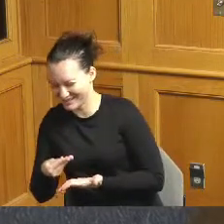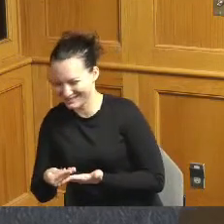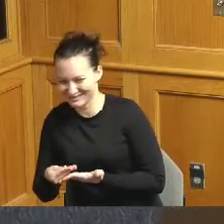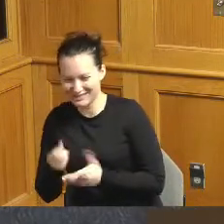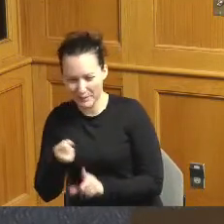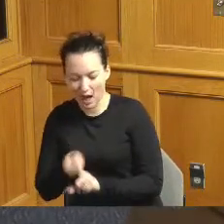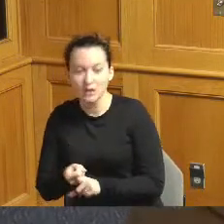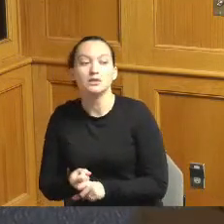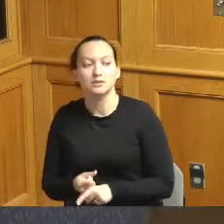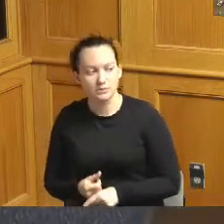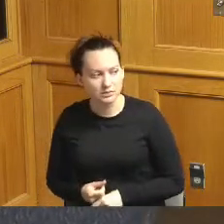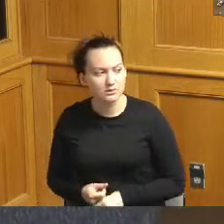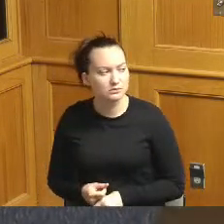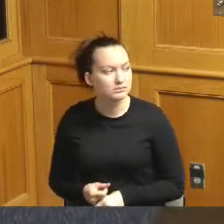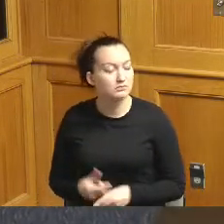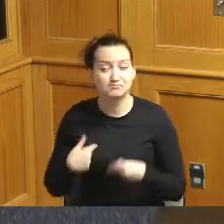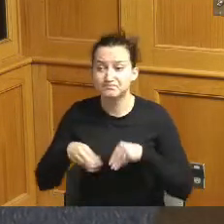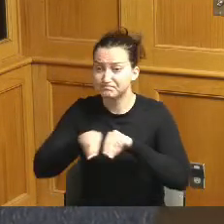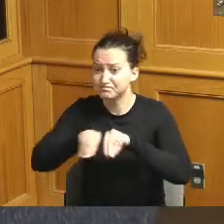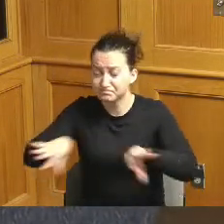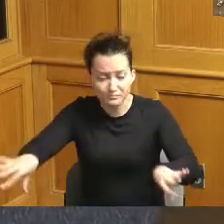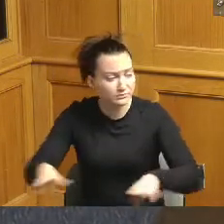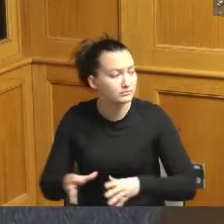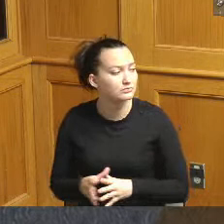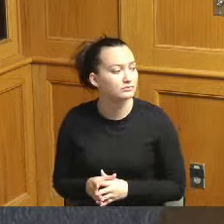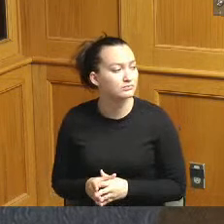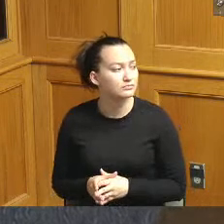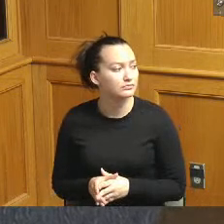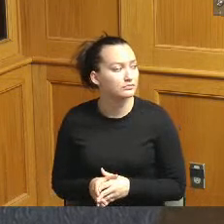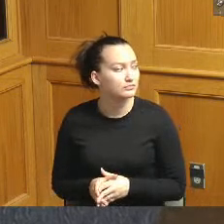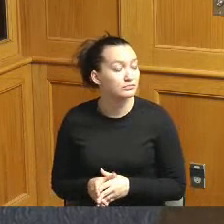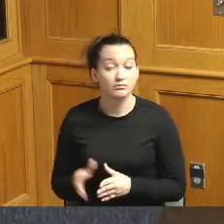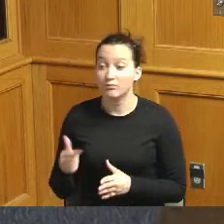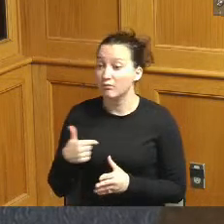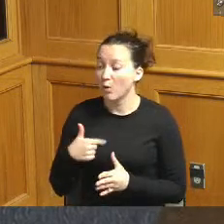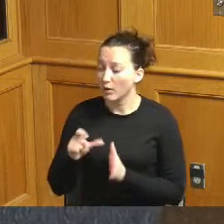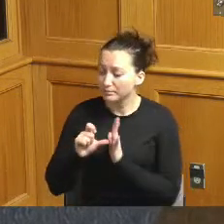so just I just want to put that out there so I just wanted to highlight some of the